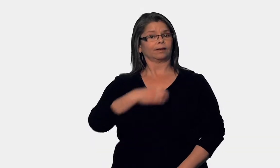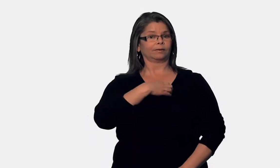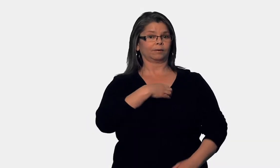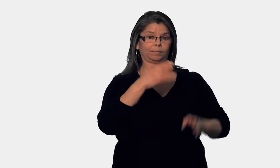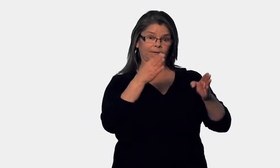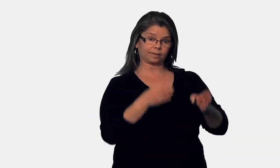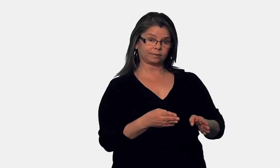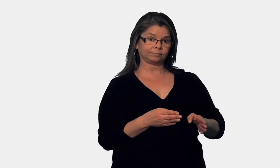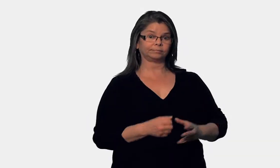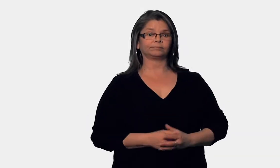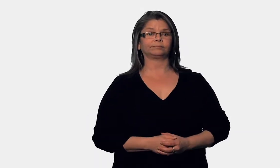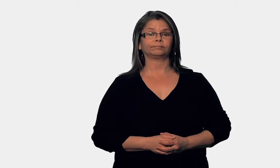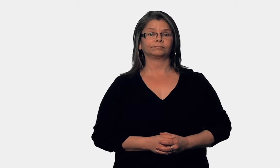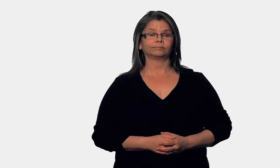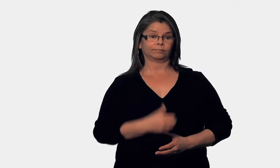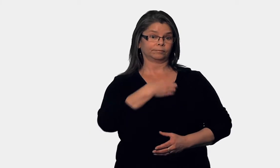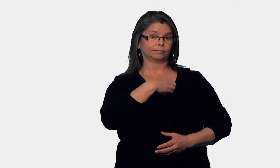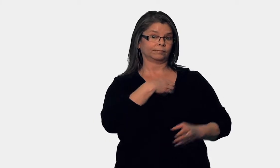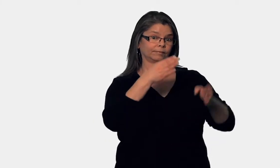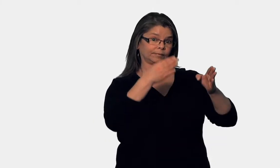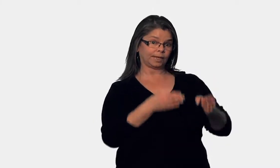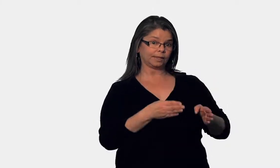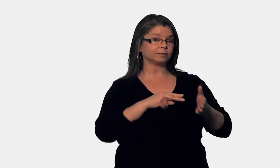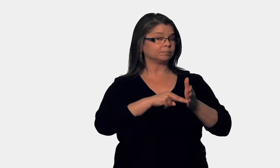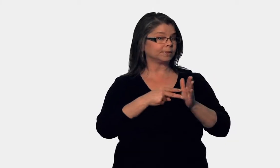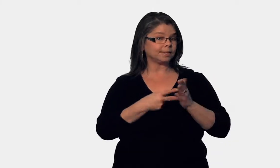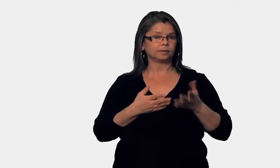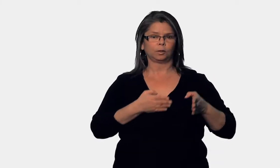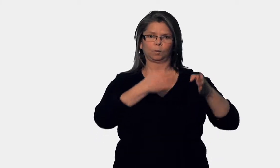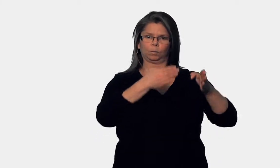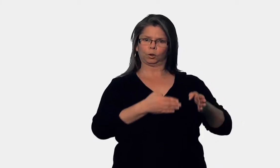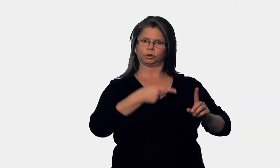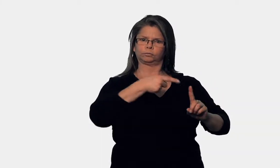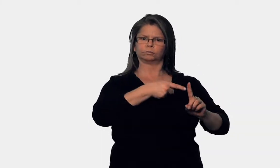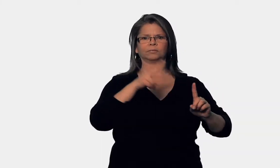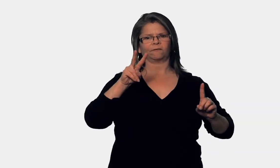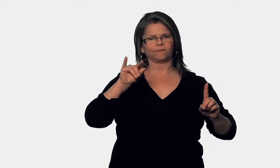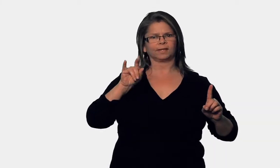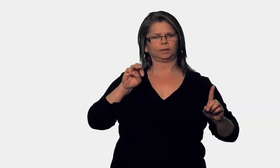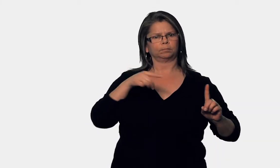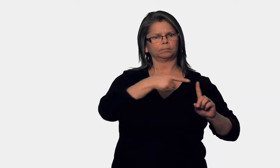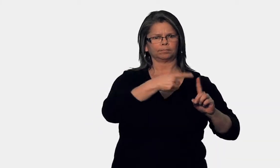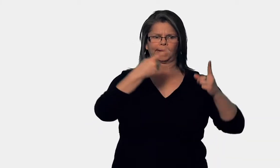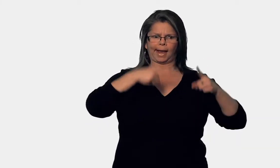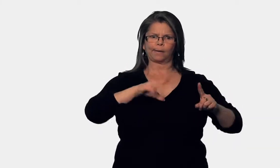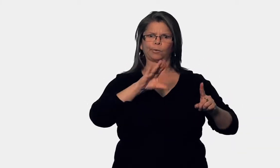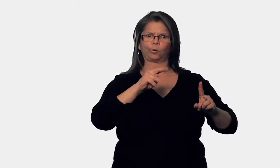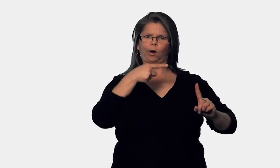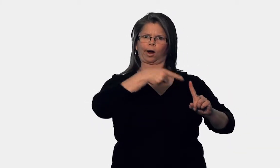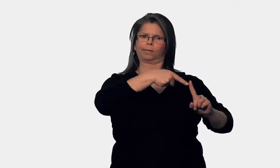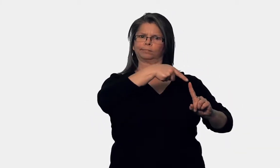The Complainant The person who says she or he was the victim of a crime